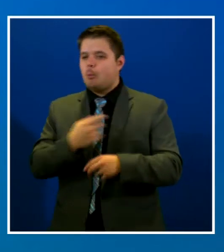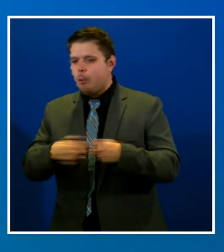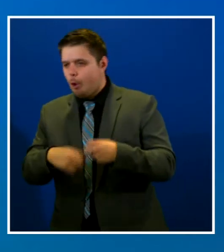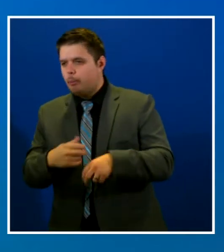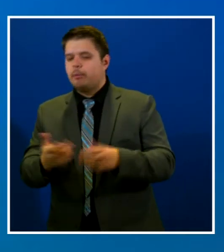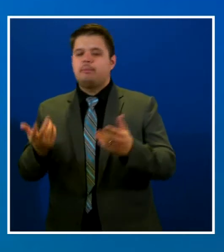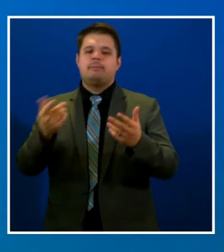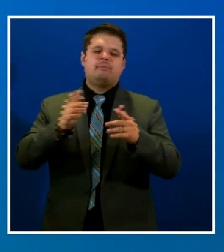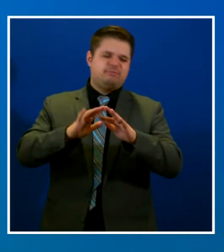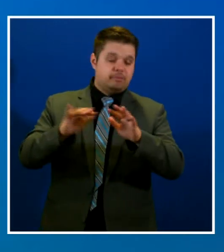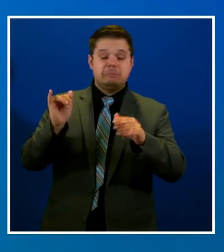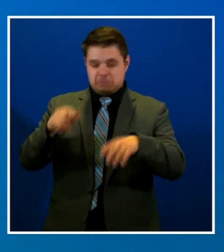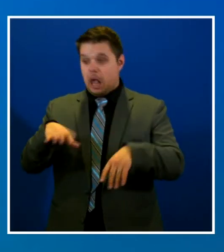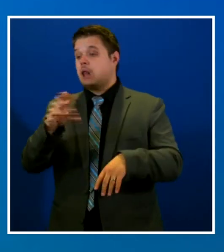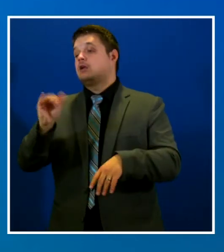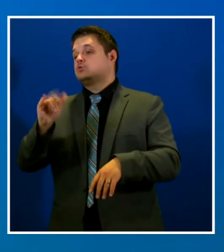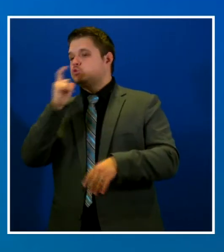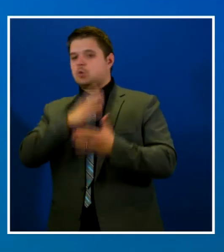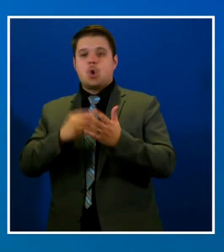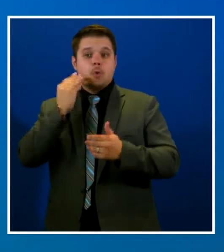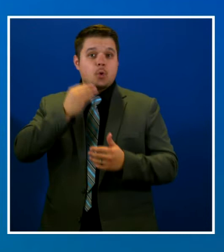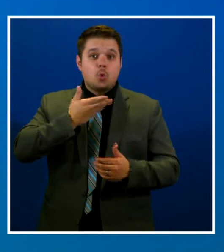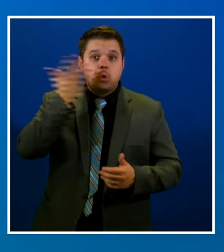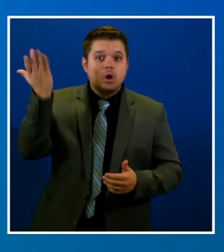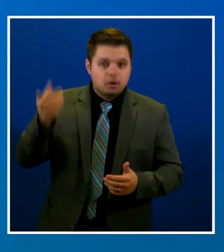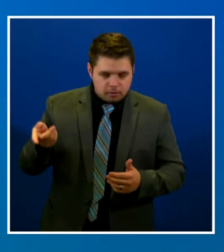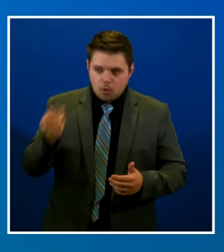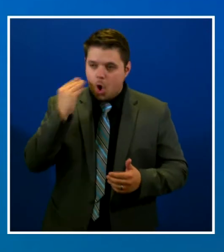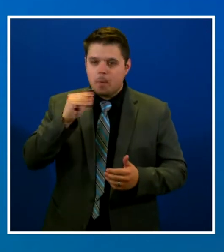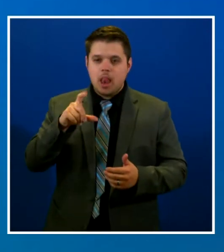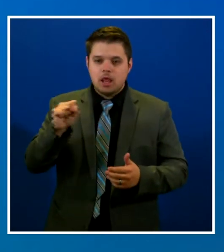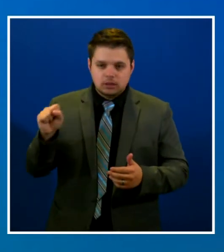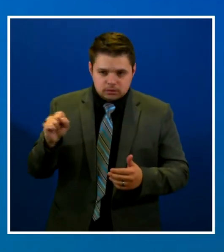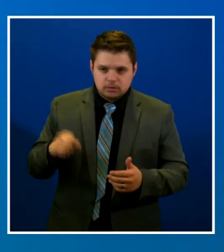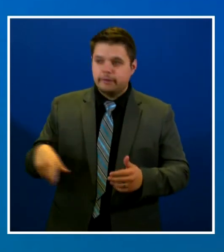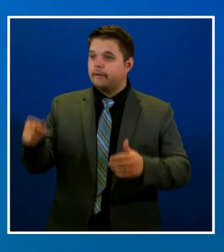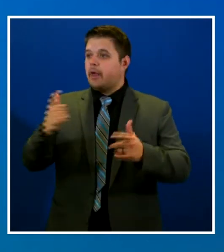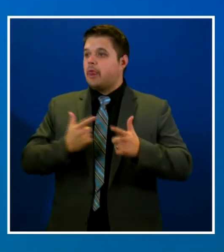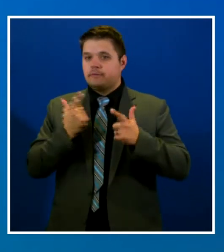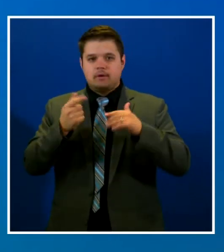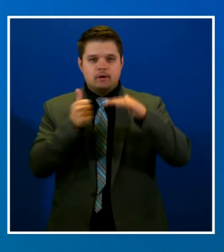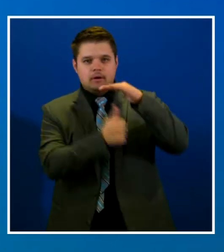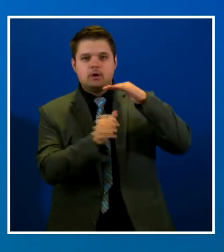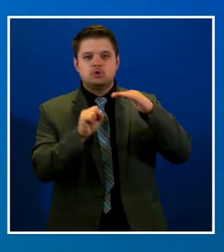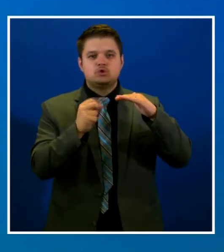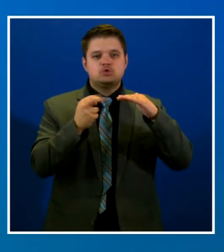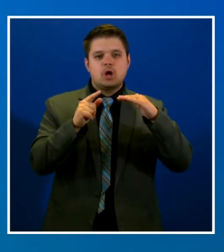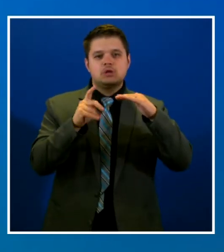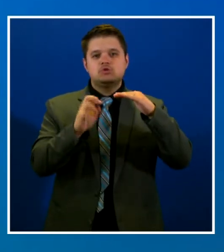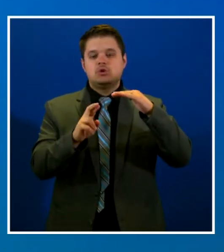homelessness settings, such as shelters, who have access